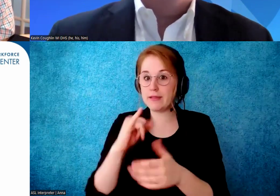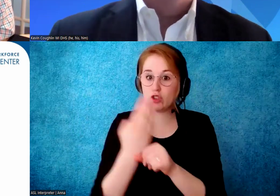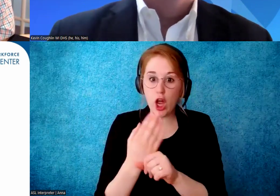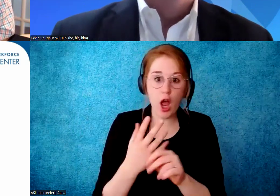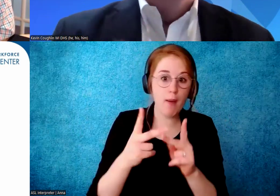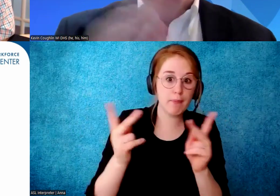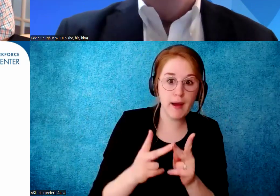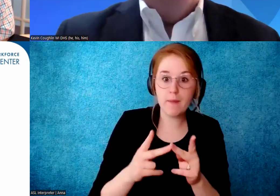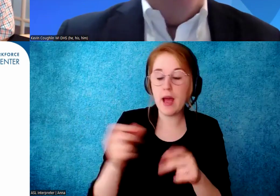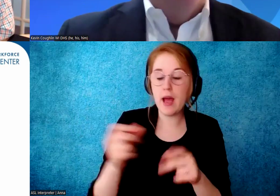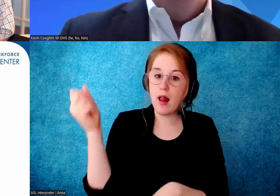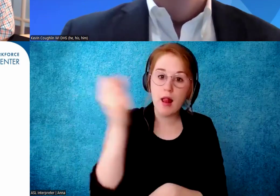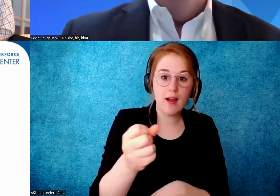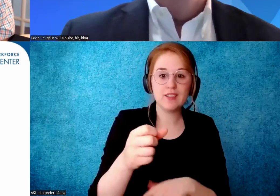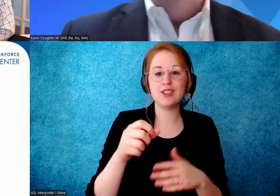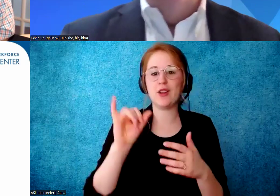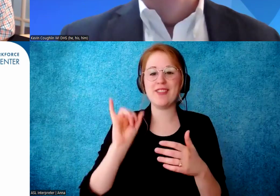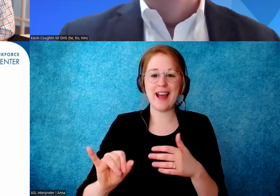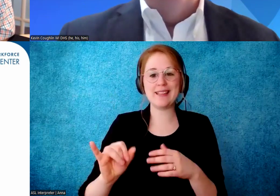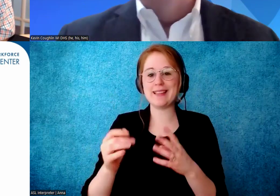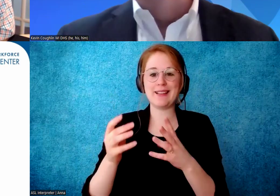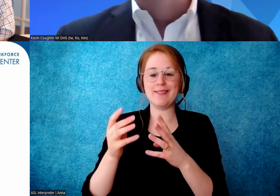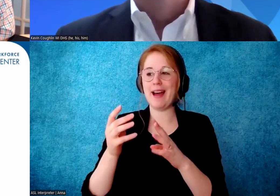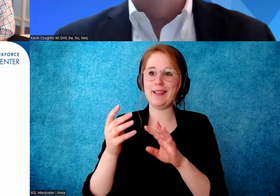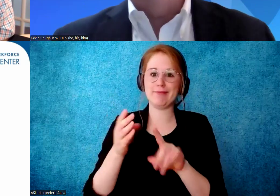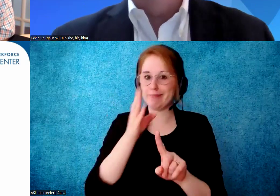We have kind of our pipeline right now, I think as of